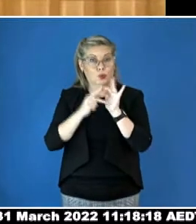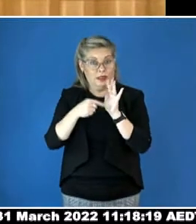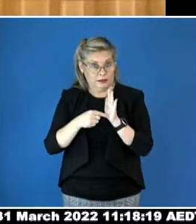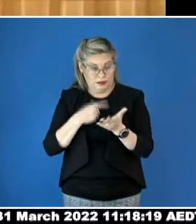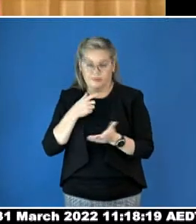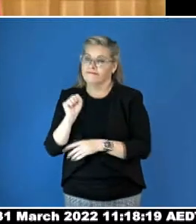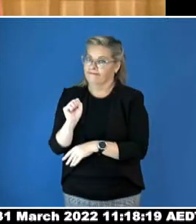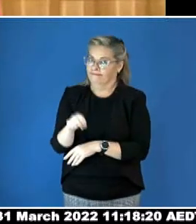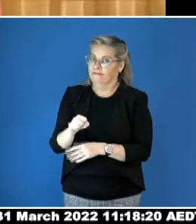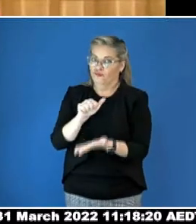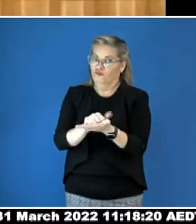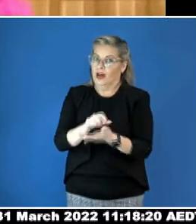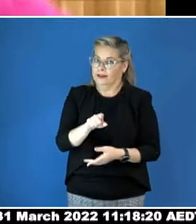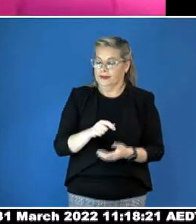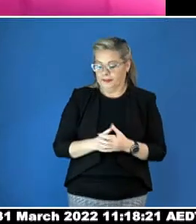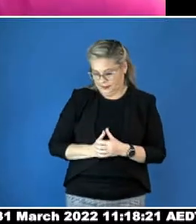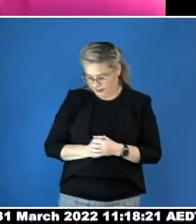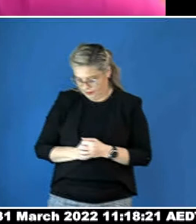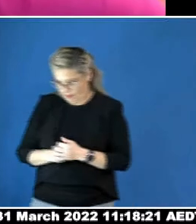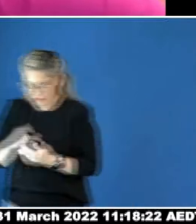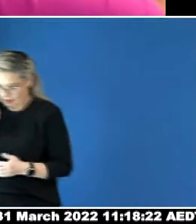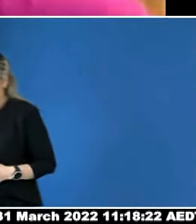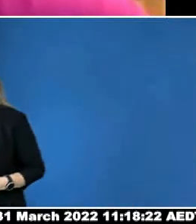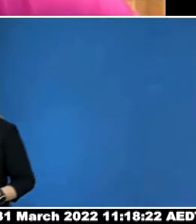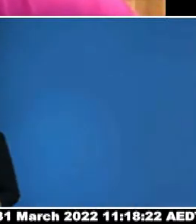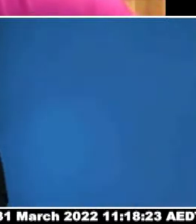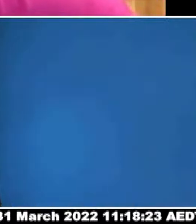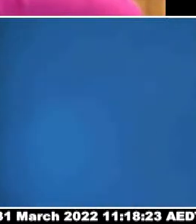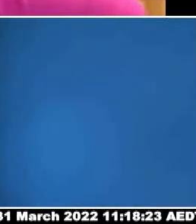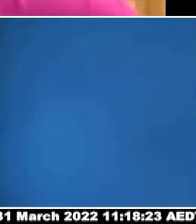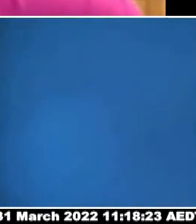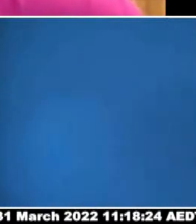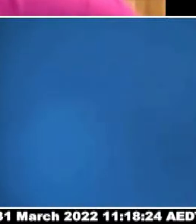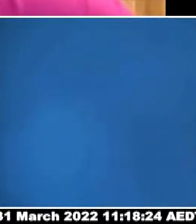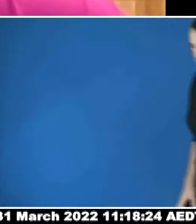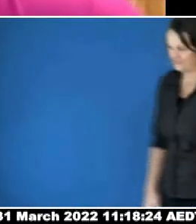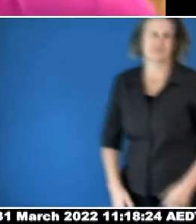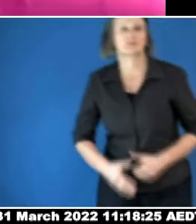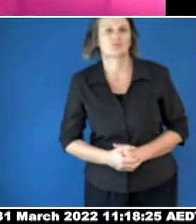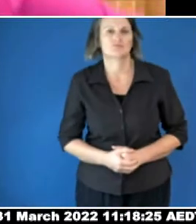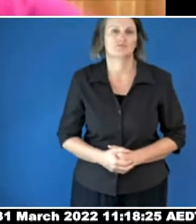And in terms of that experience with the police and specifically the Child